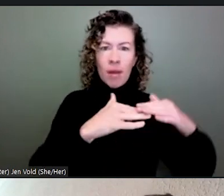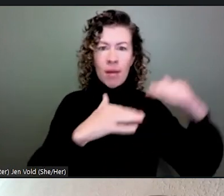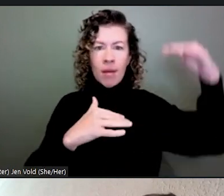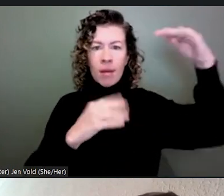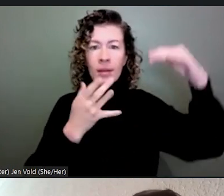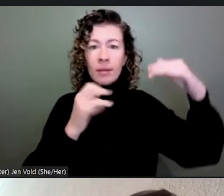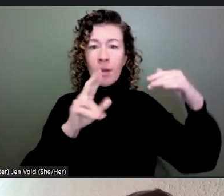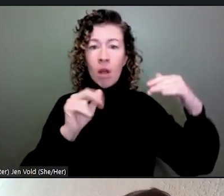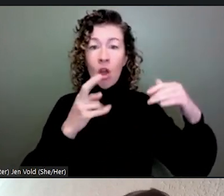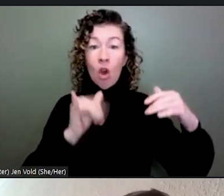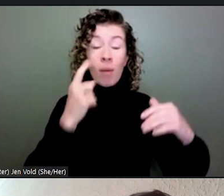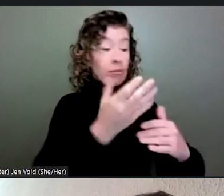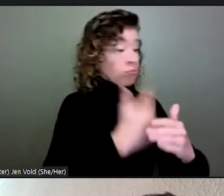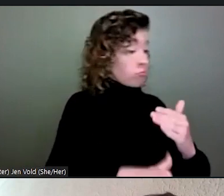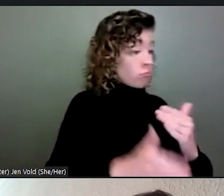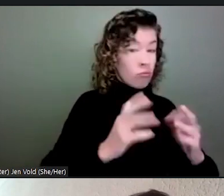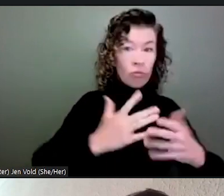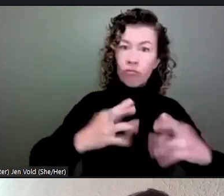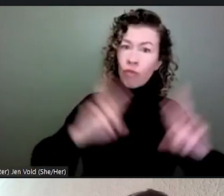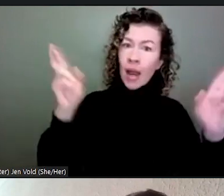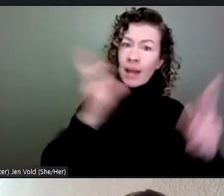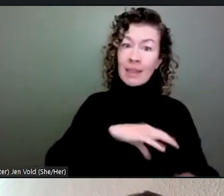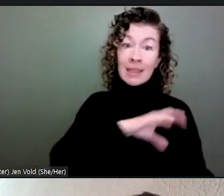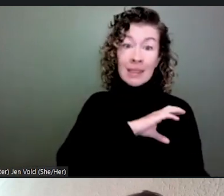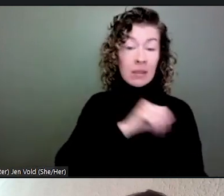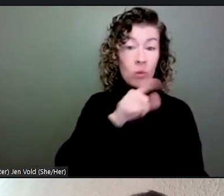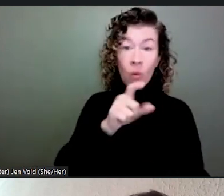who don't have to go through naturalization, don't really have this kind of burden to deal with.